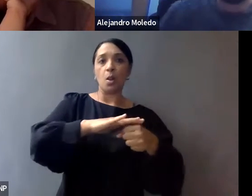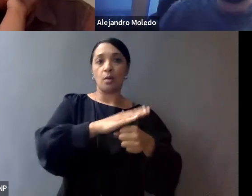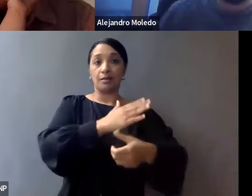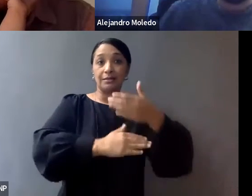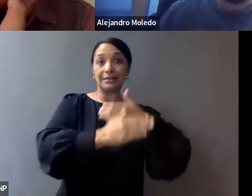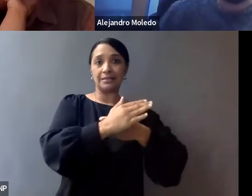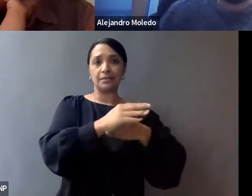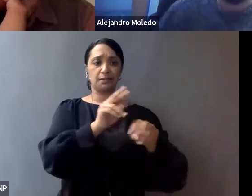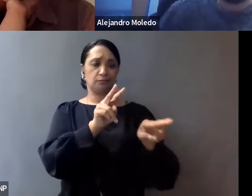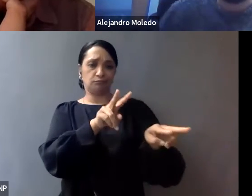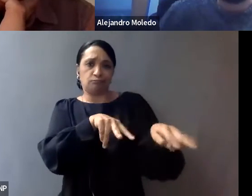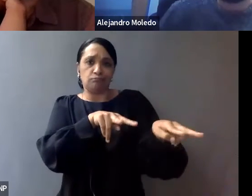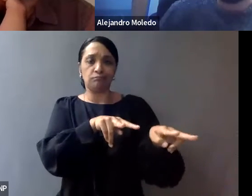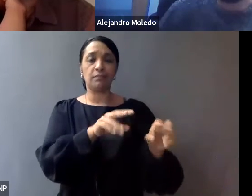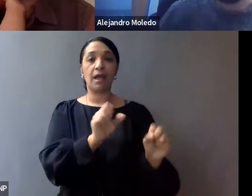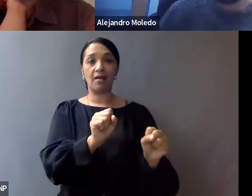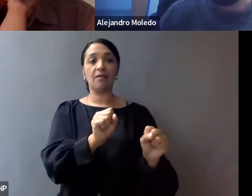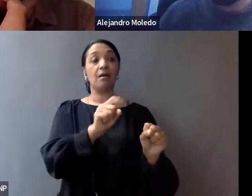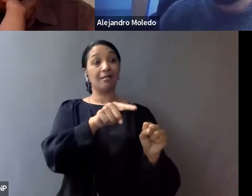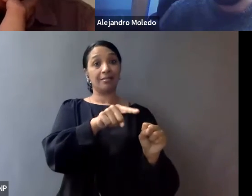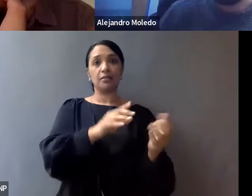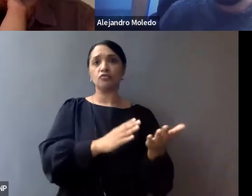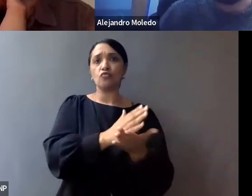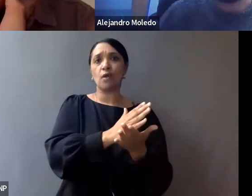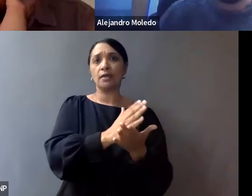may get more rights that locals with disabilities.